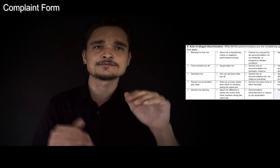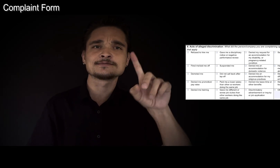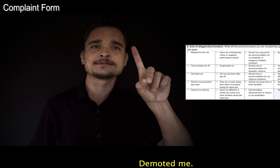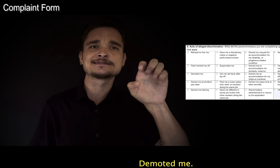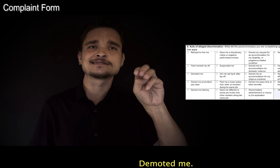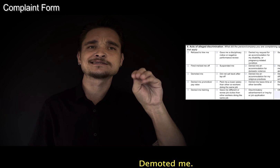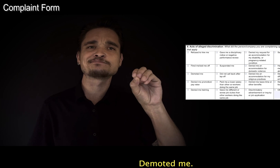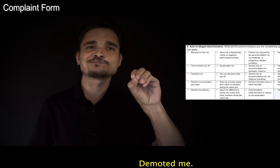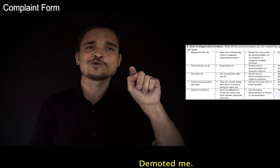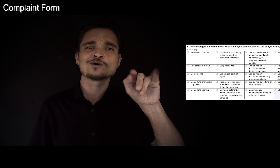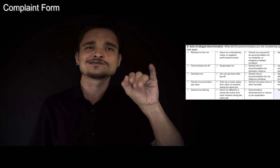Demoted me.